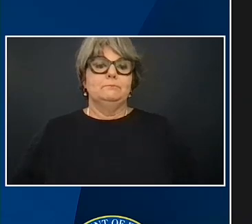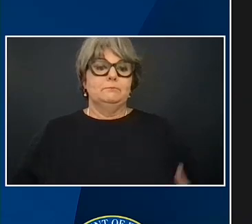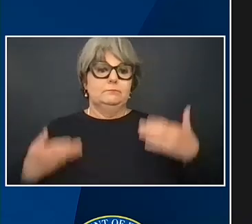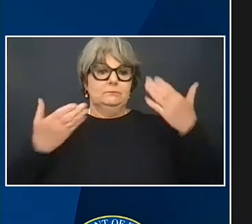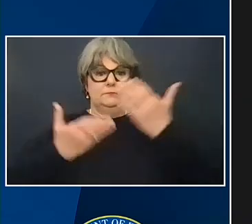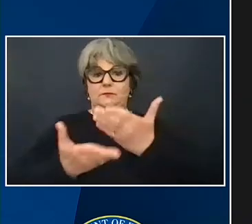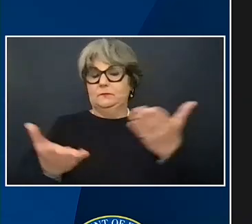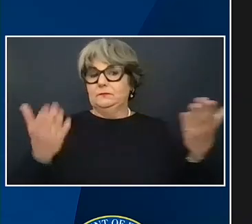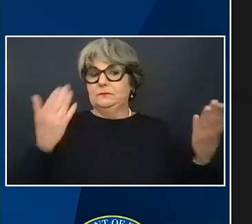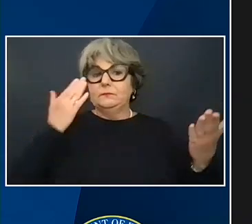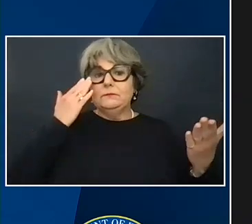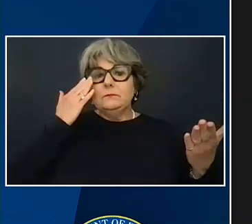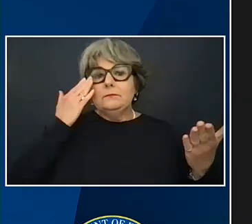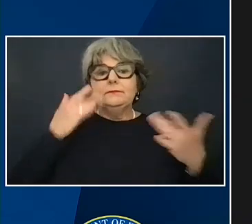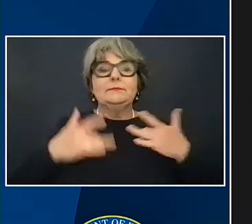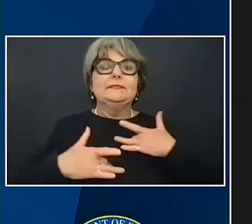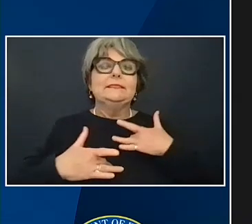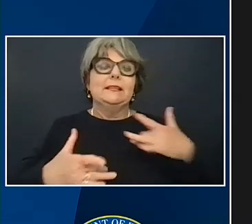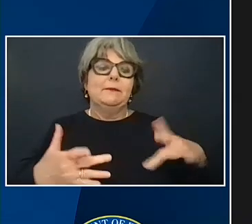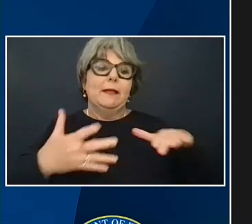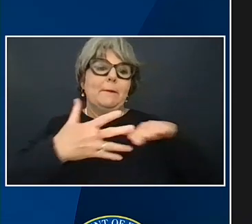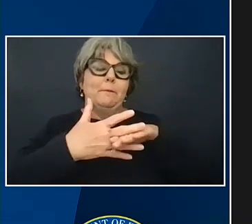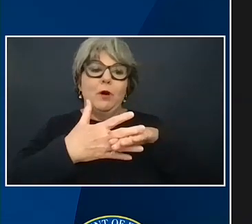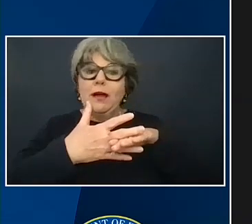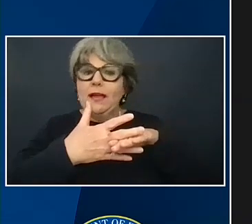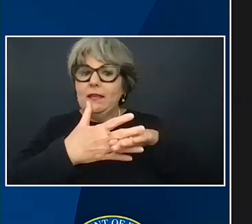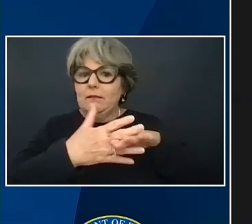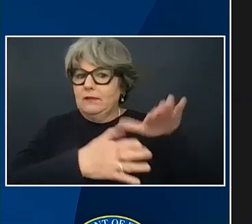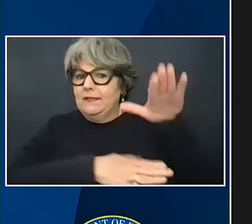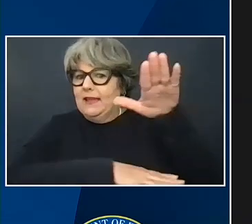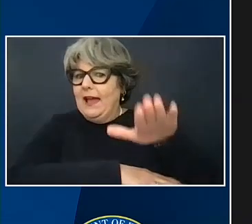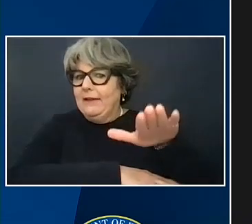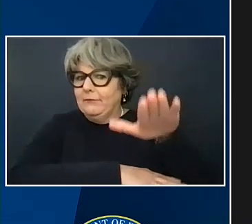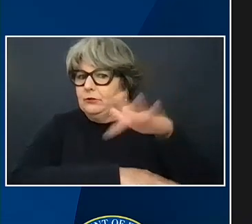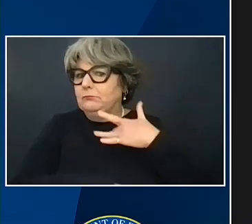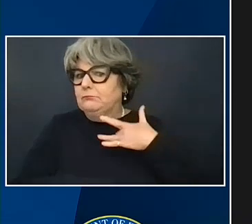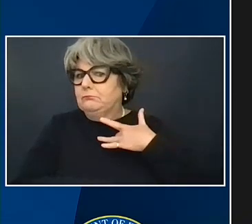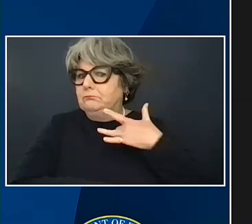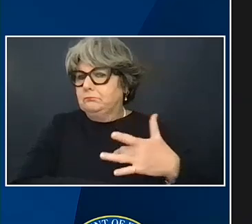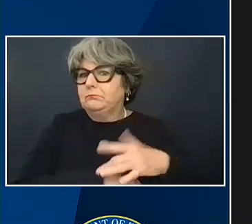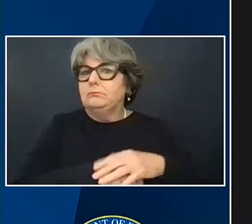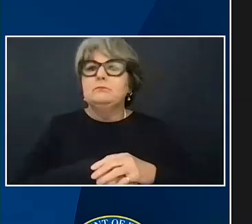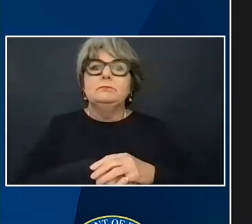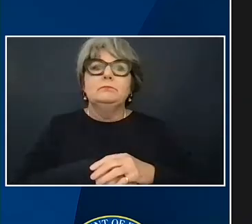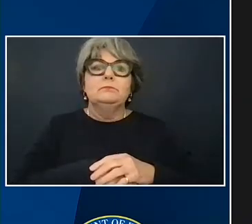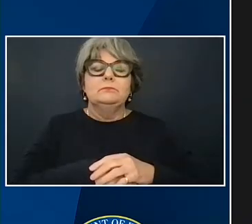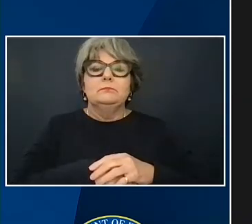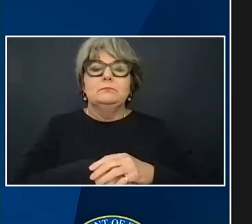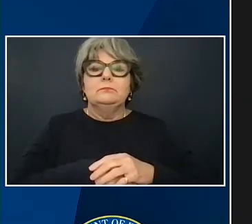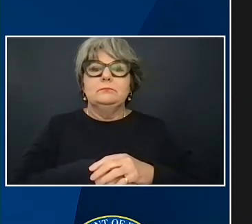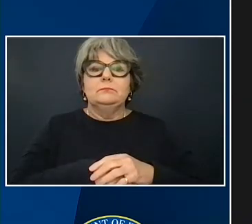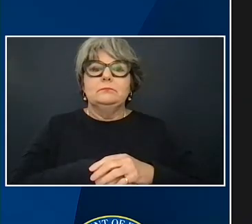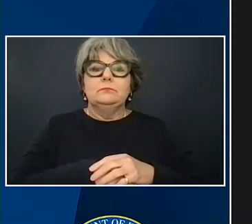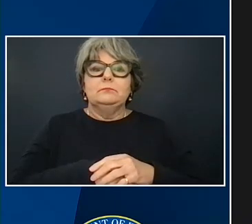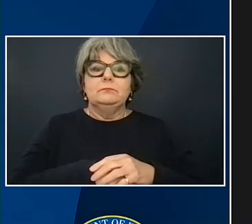We normally take a break in the afternoon. You have probably about 25 pages yet to go